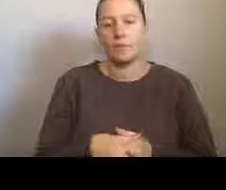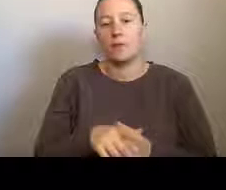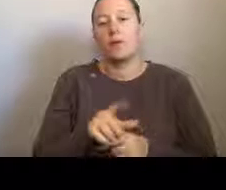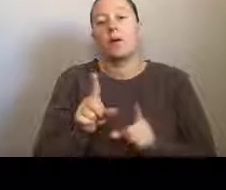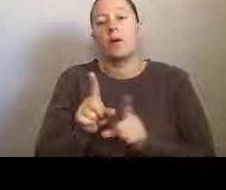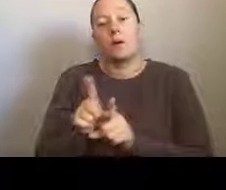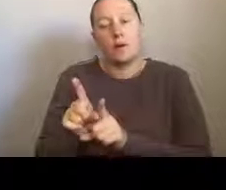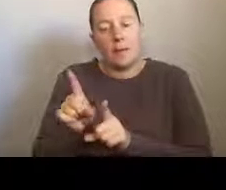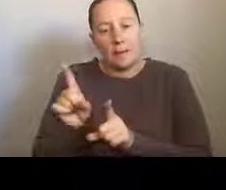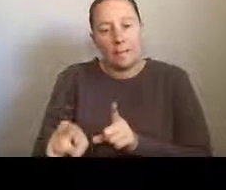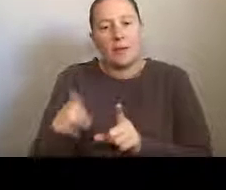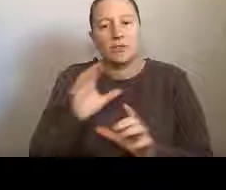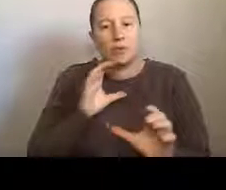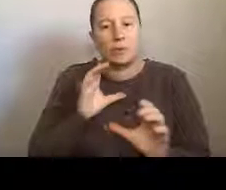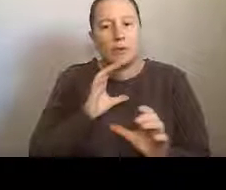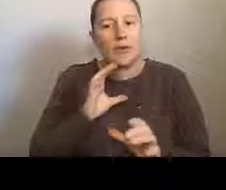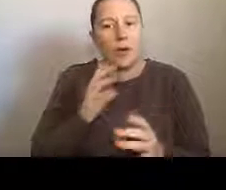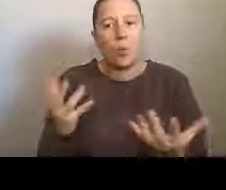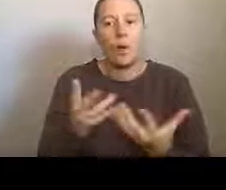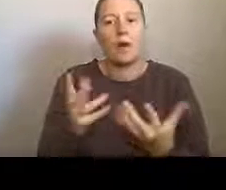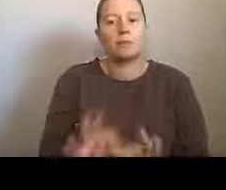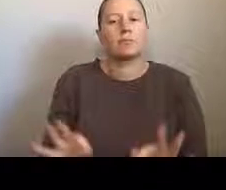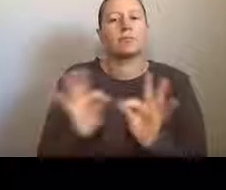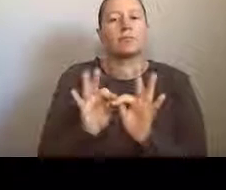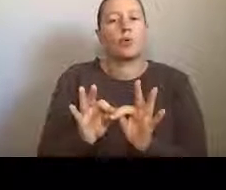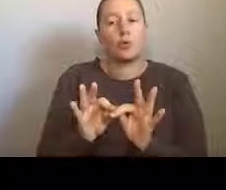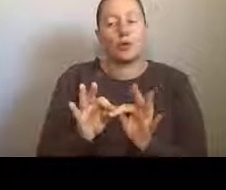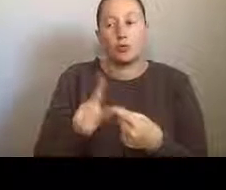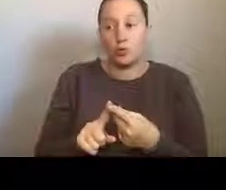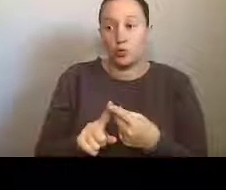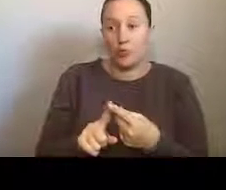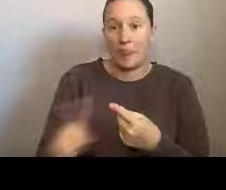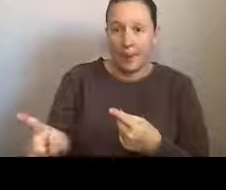that matters to the participant and not to you, as the researcher.